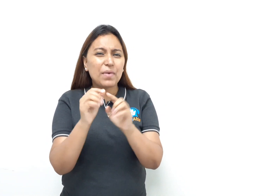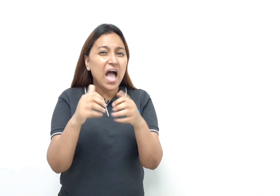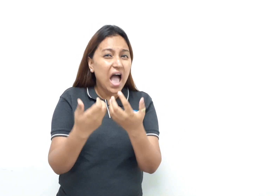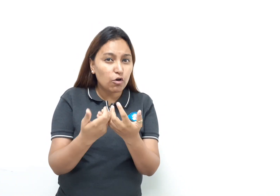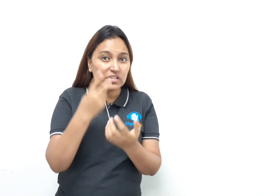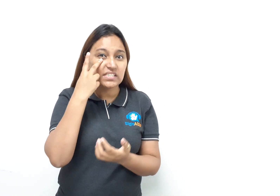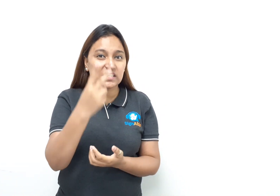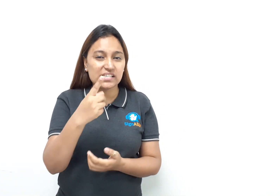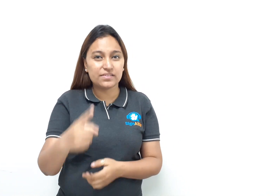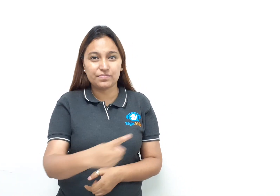Let me show you...